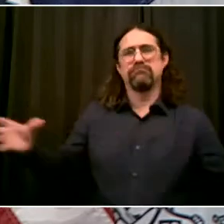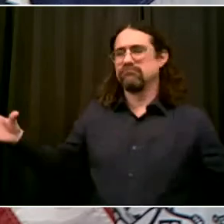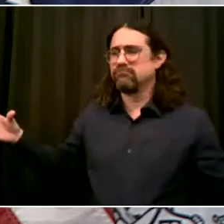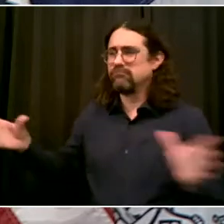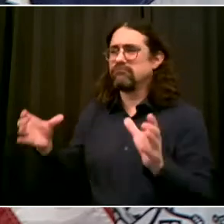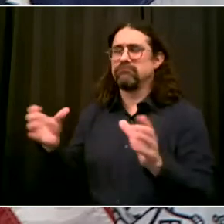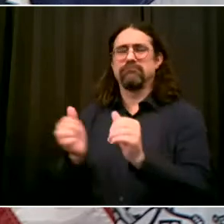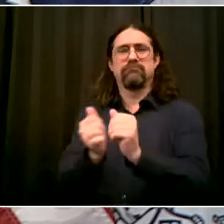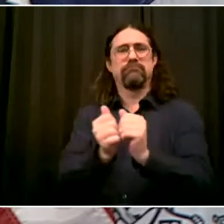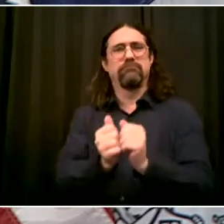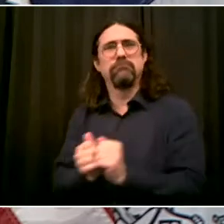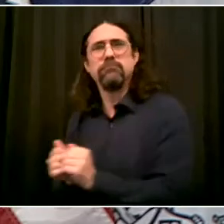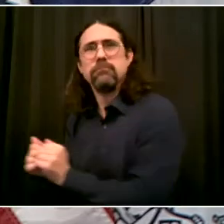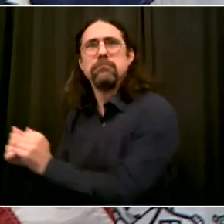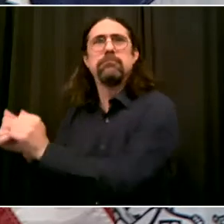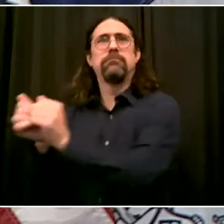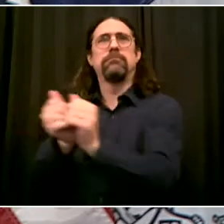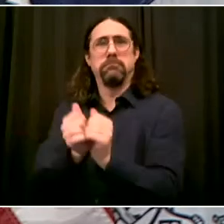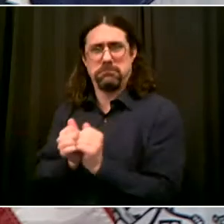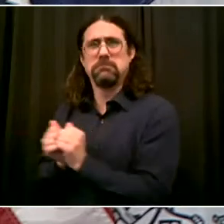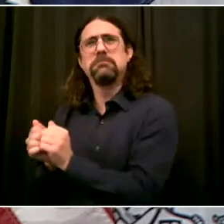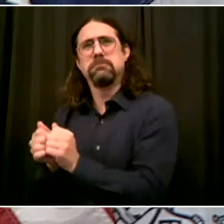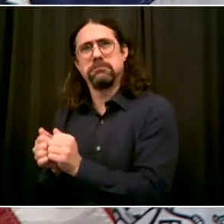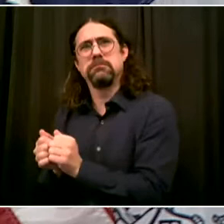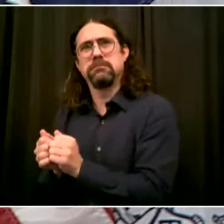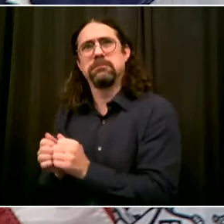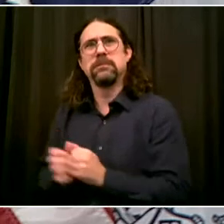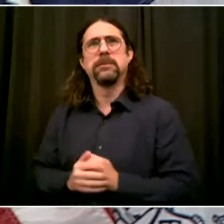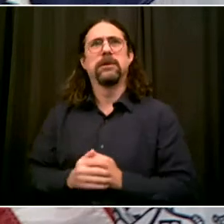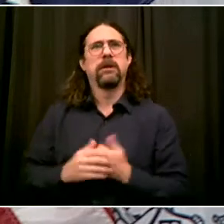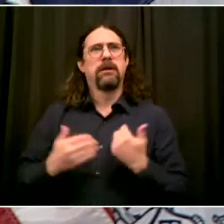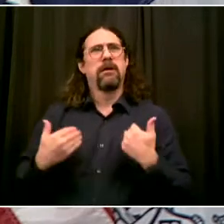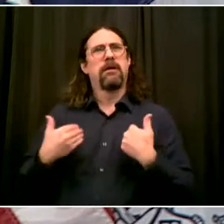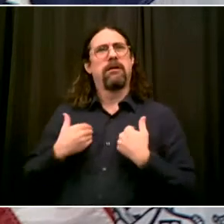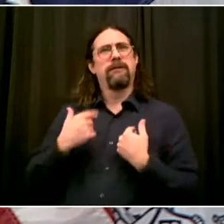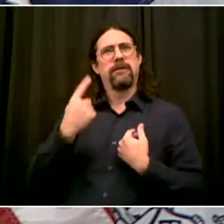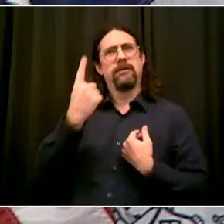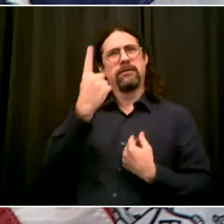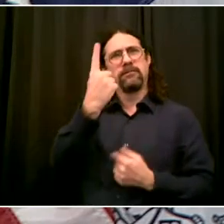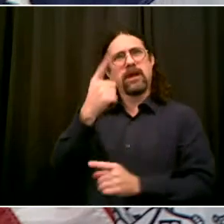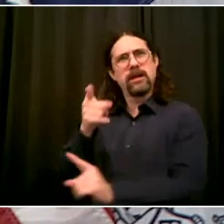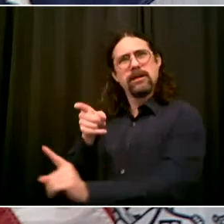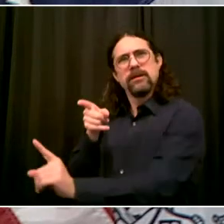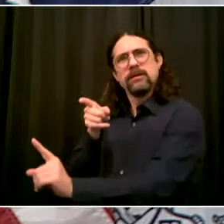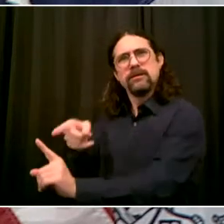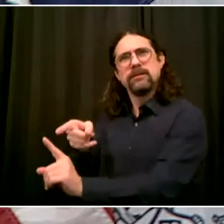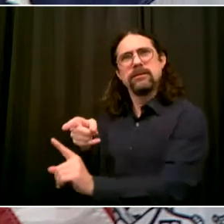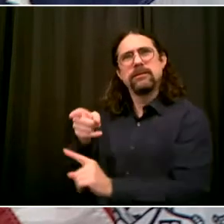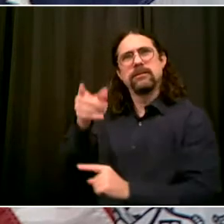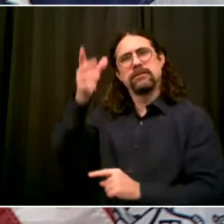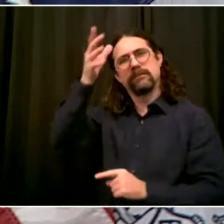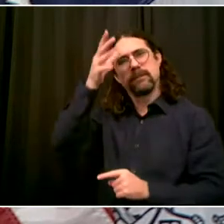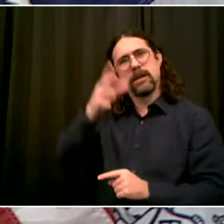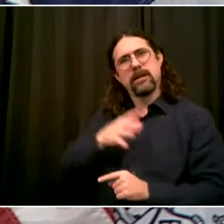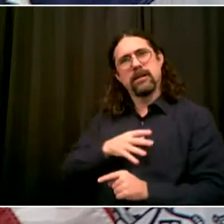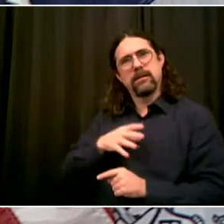INTERESTING HE WAS THERE YESTERDAY. I GREETED HIM. I THINK BACK TO THE PAIN OF THOSE TIMES,